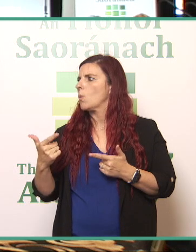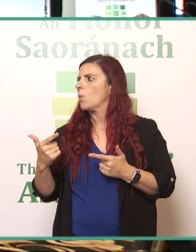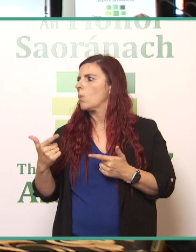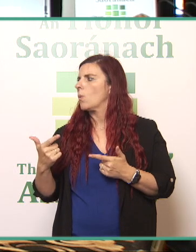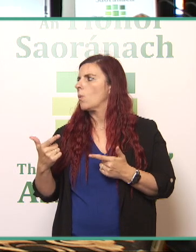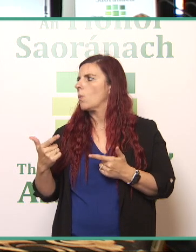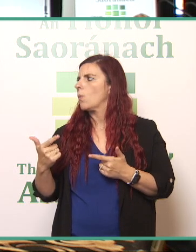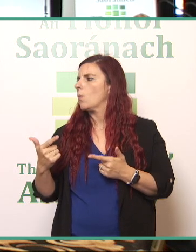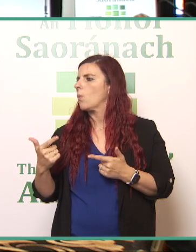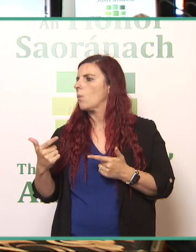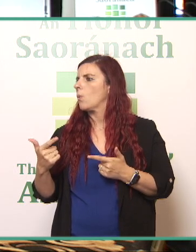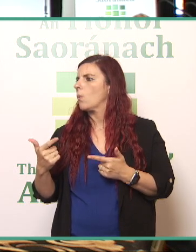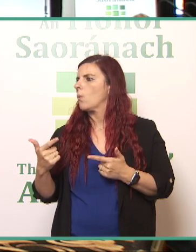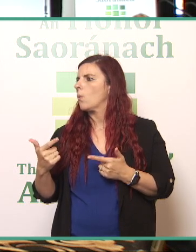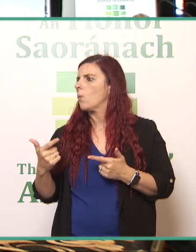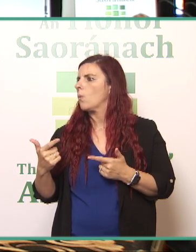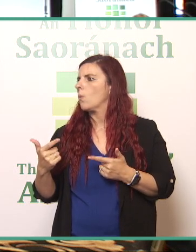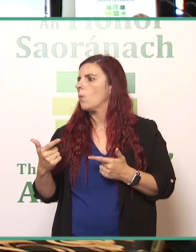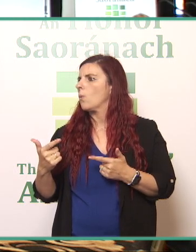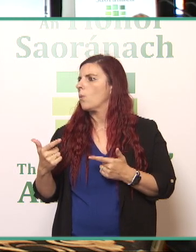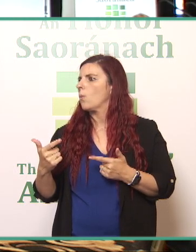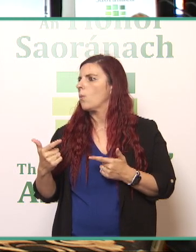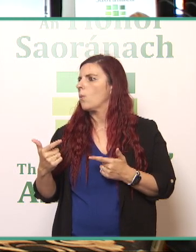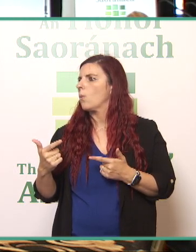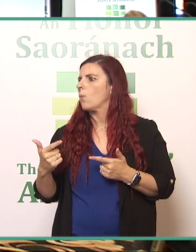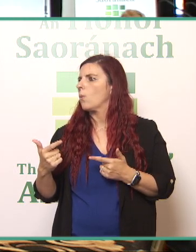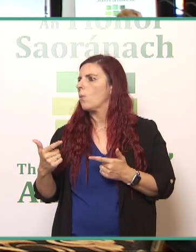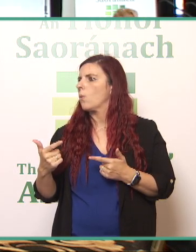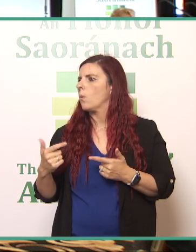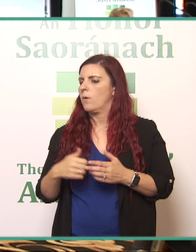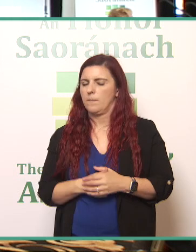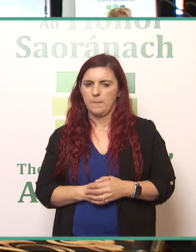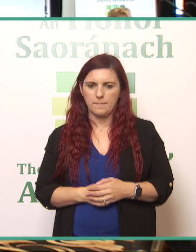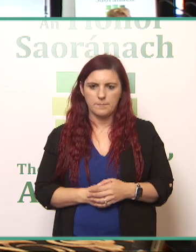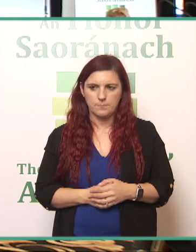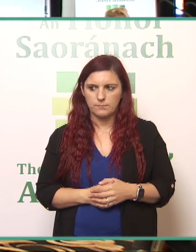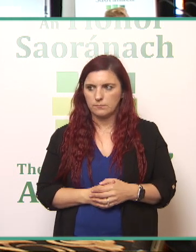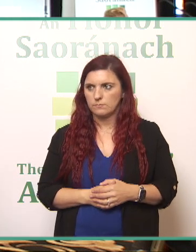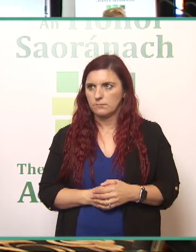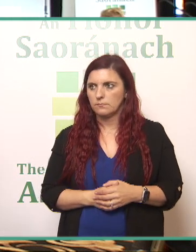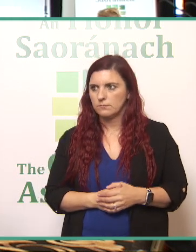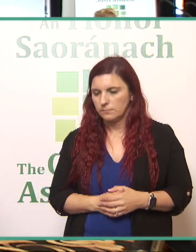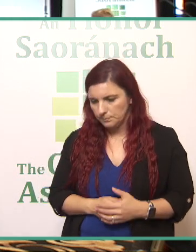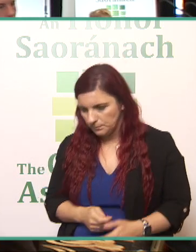we'll I'll come straight to you after that. Leaves my name.